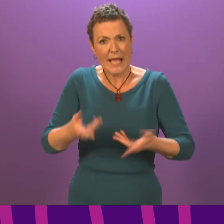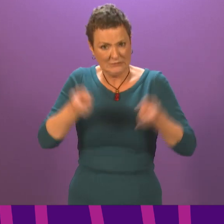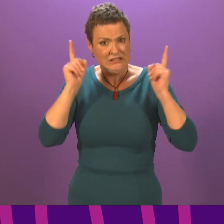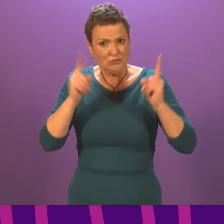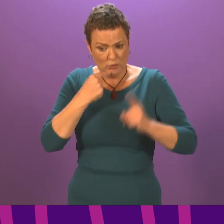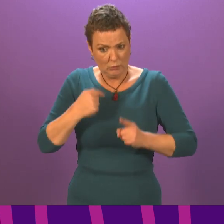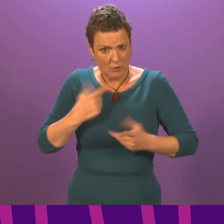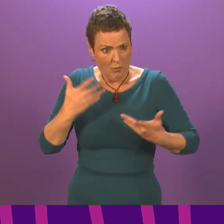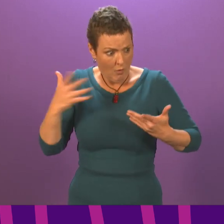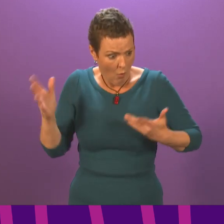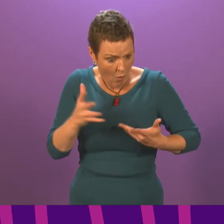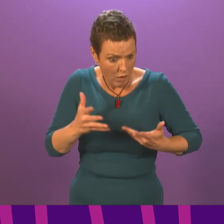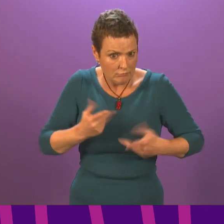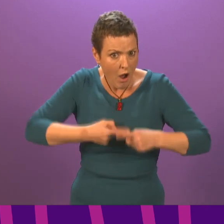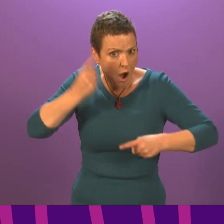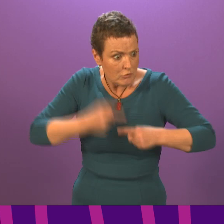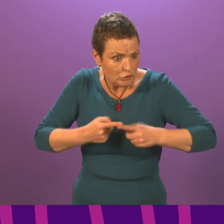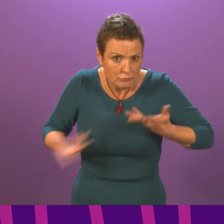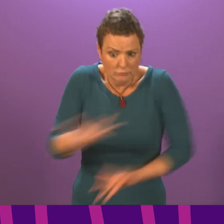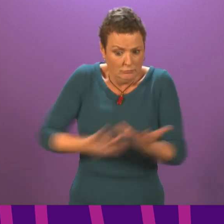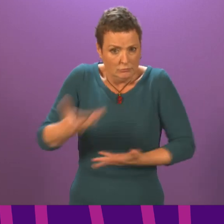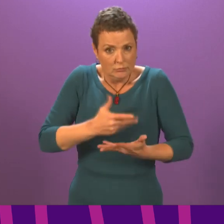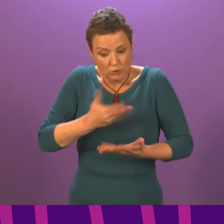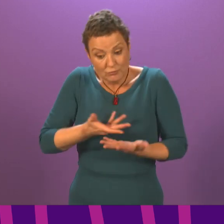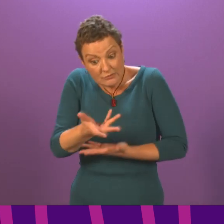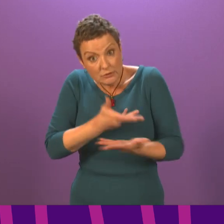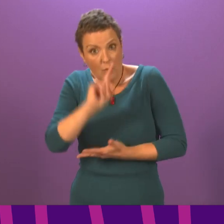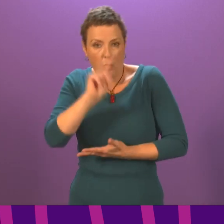all-party talks would be convened to discuss care home visiting. I wonder whether she has